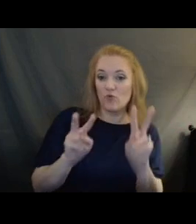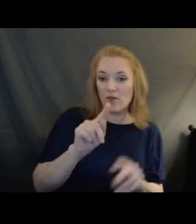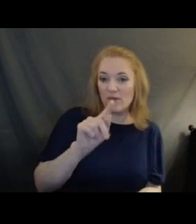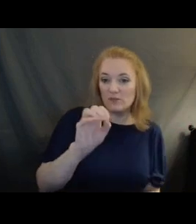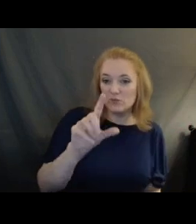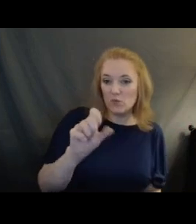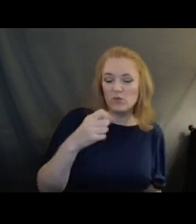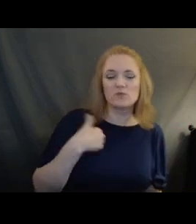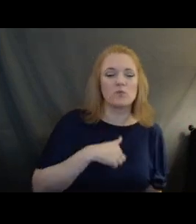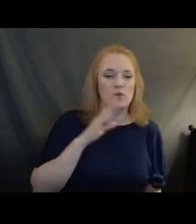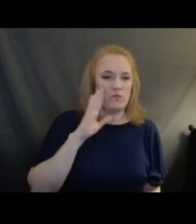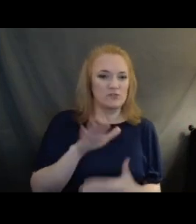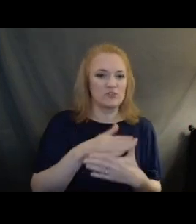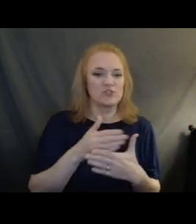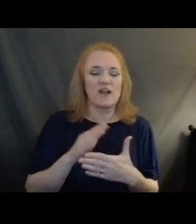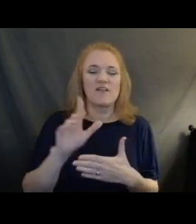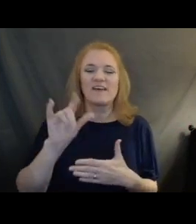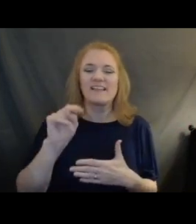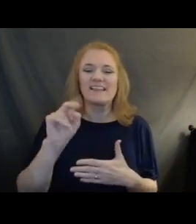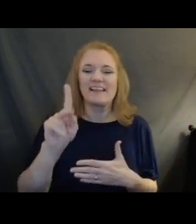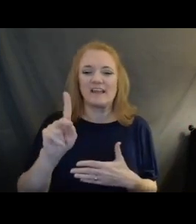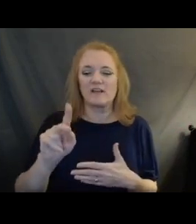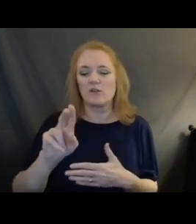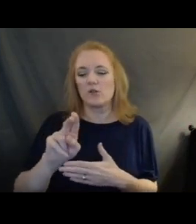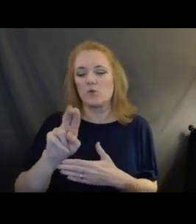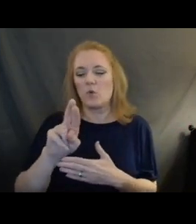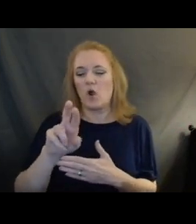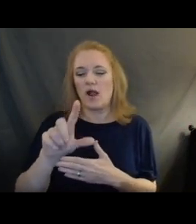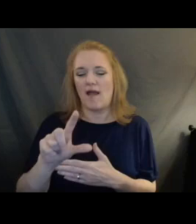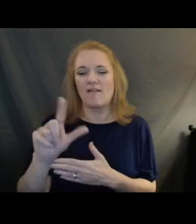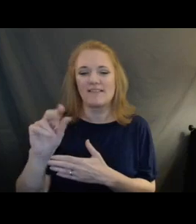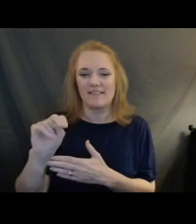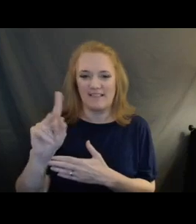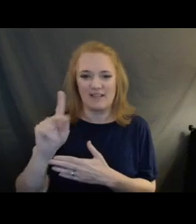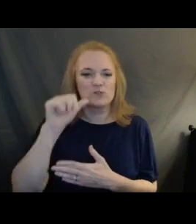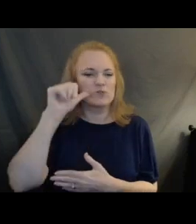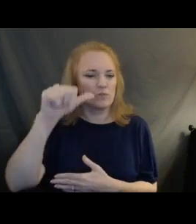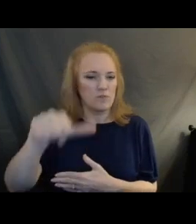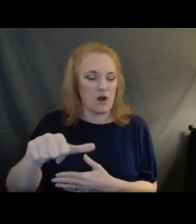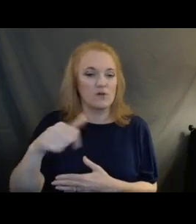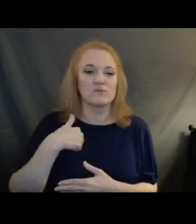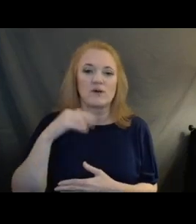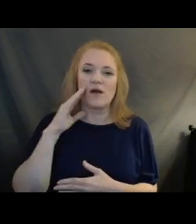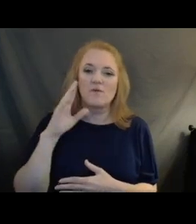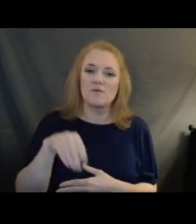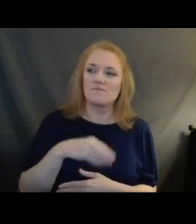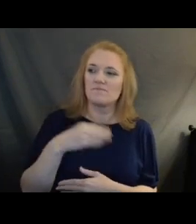of the URLs in a follow-up email tomorrow. So with that I will pass it on to Greg now.